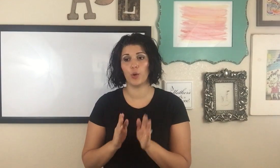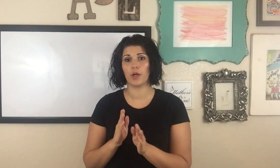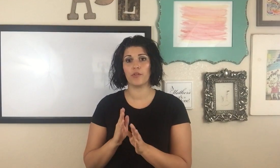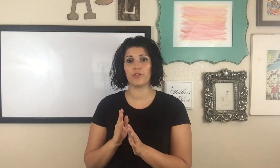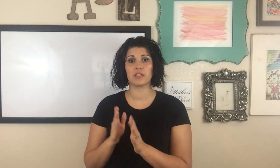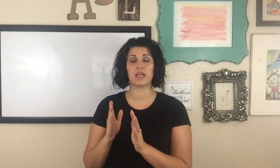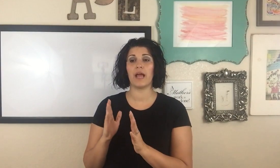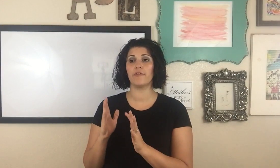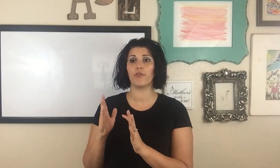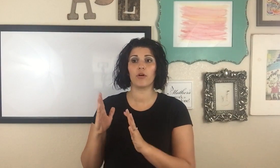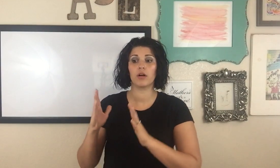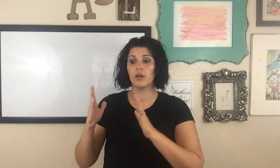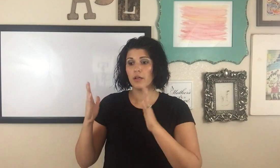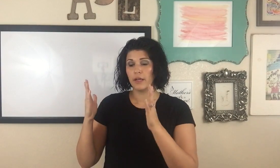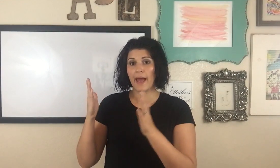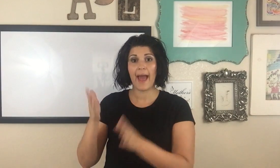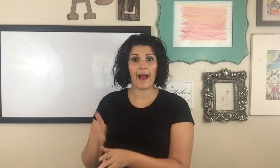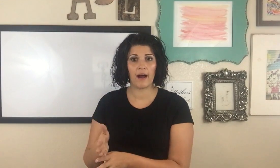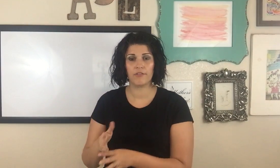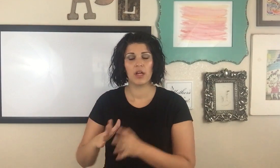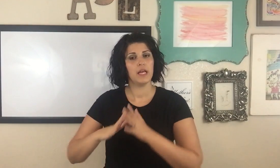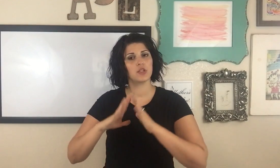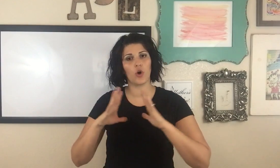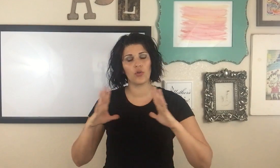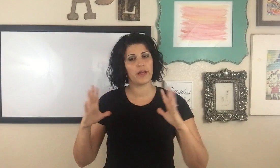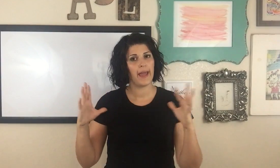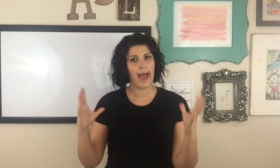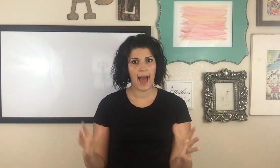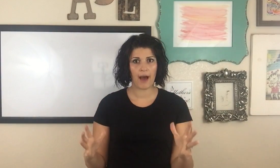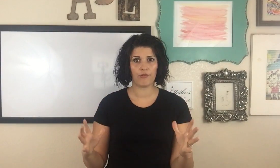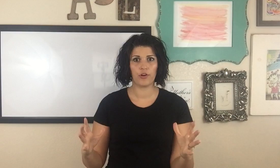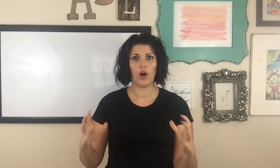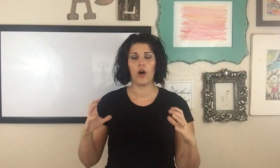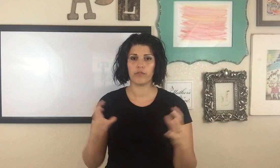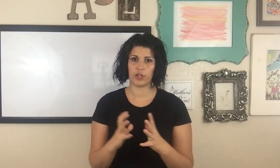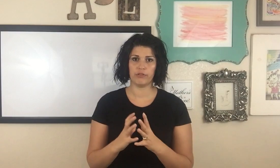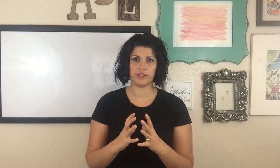knowing the sign for have is only half of what you need to know.